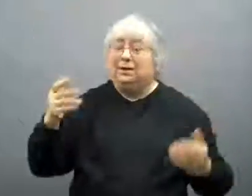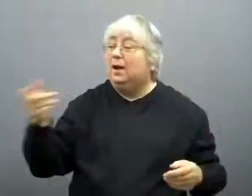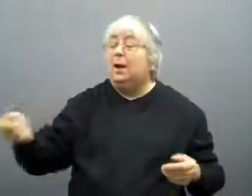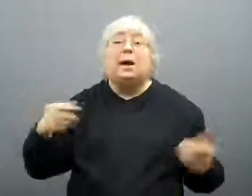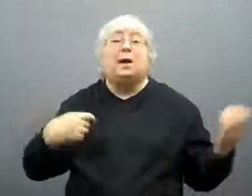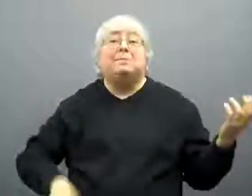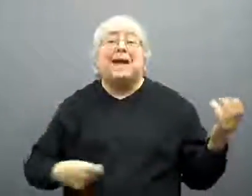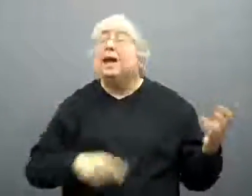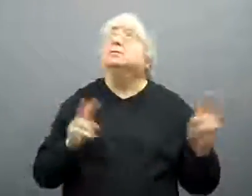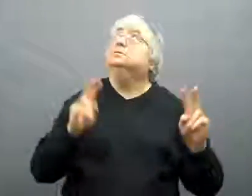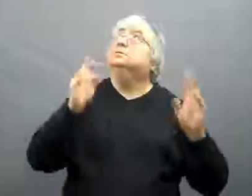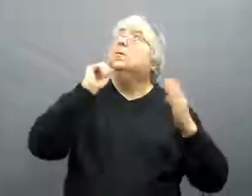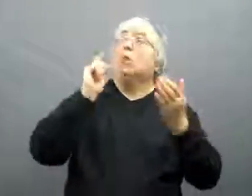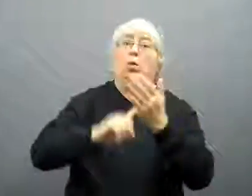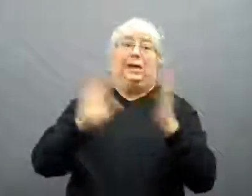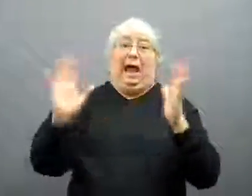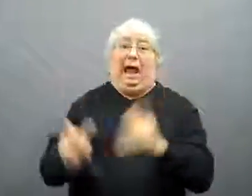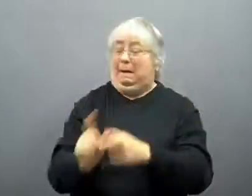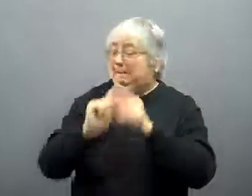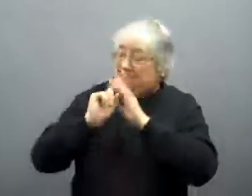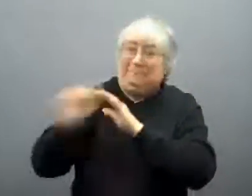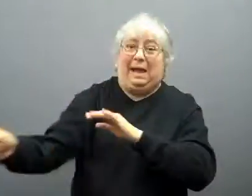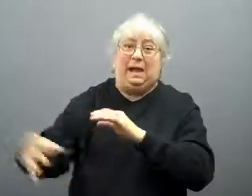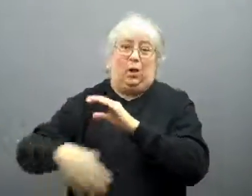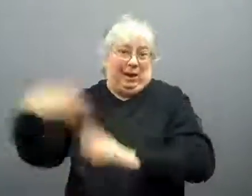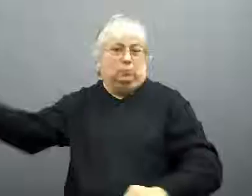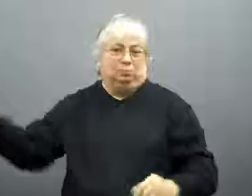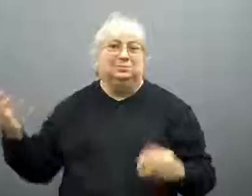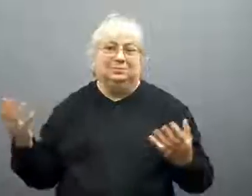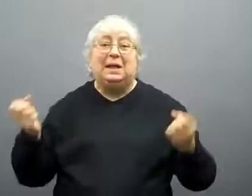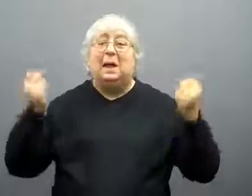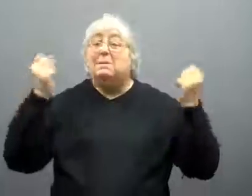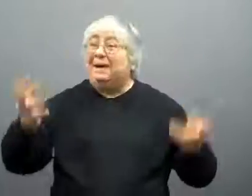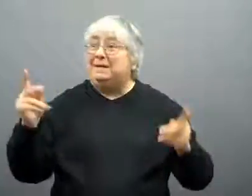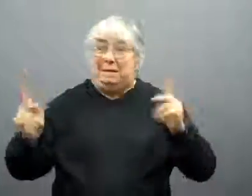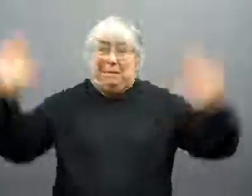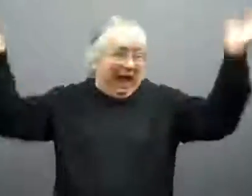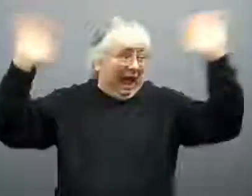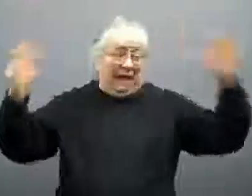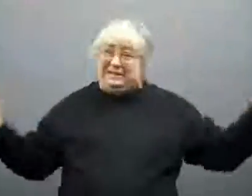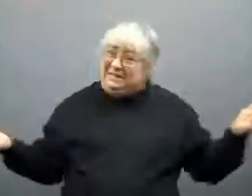The band saw it and was able to escape.